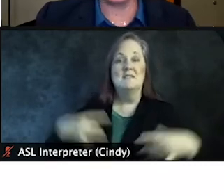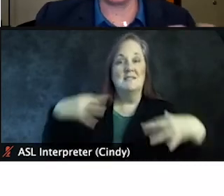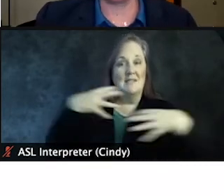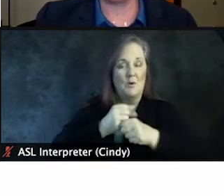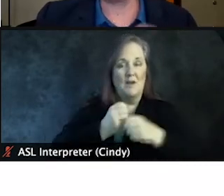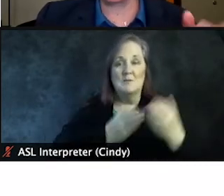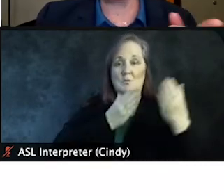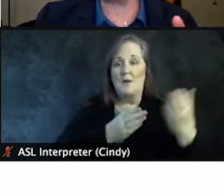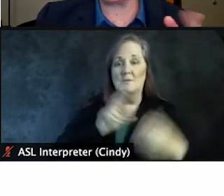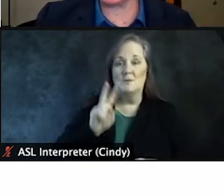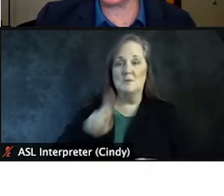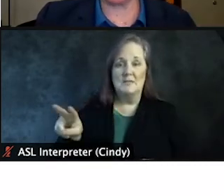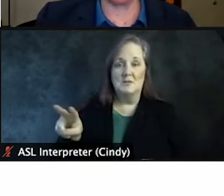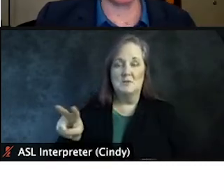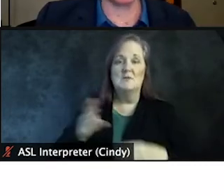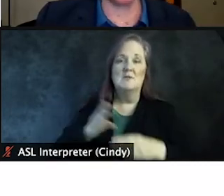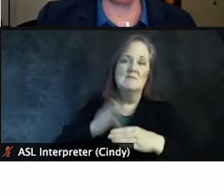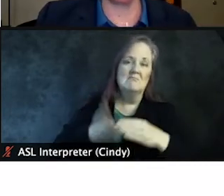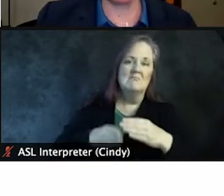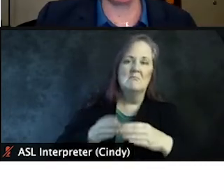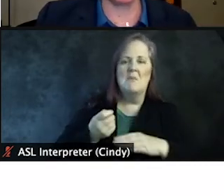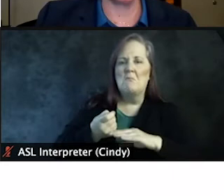Anyhow, he was in the administration for Clinton.